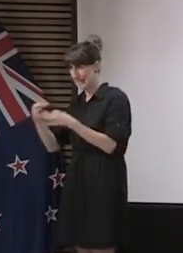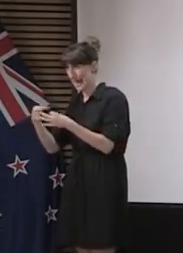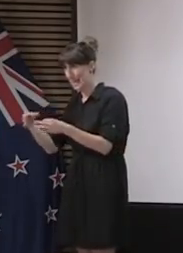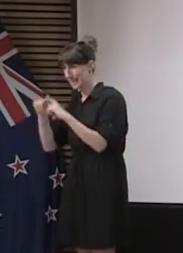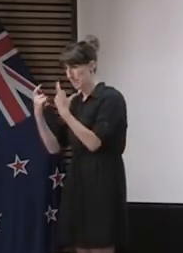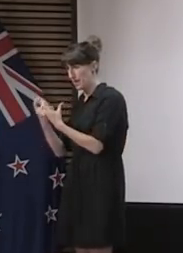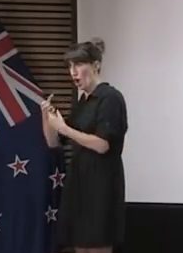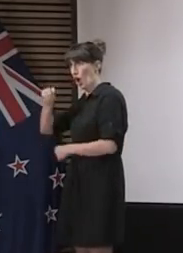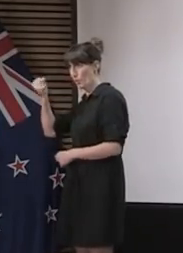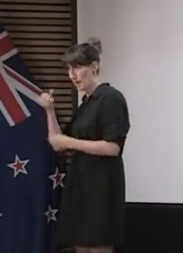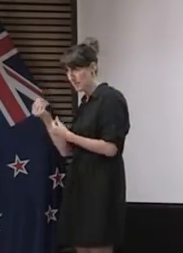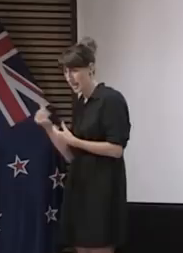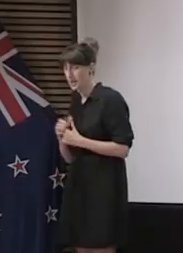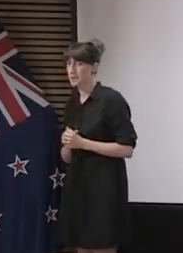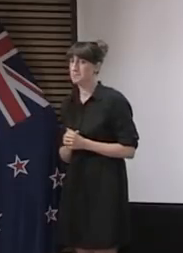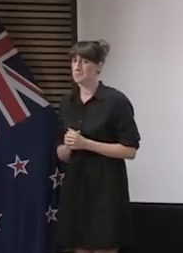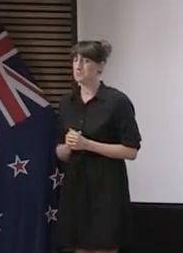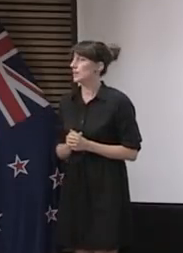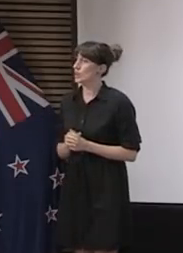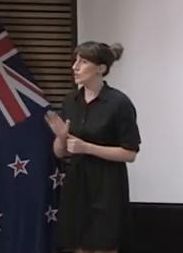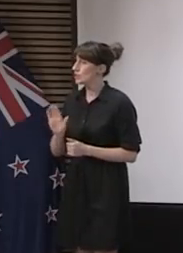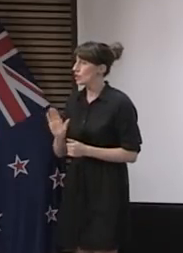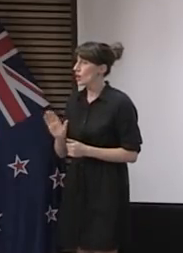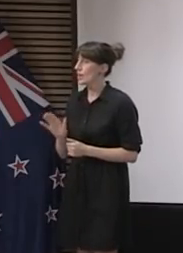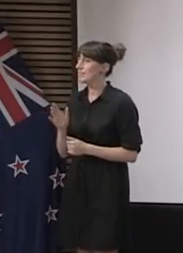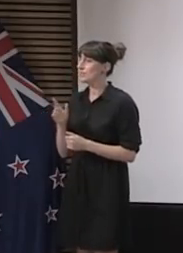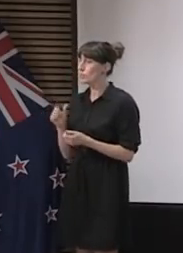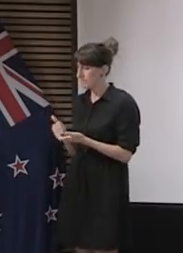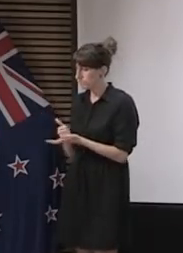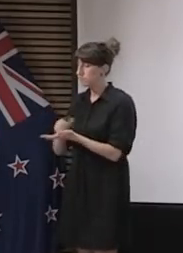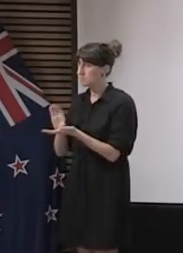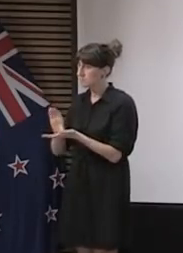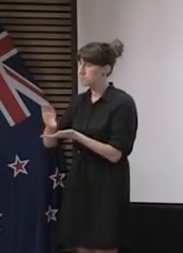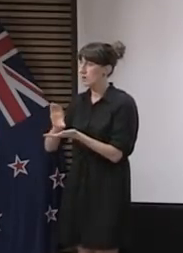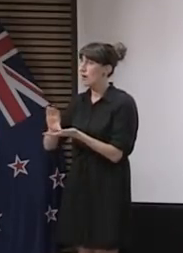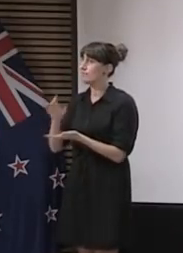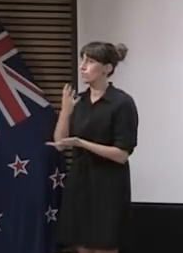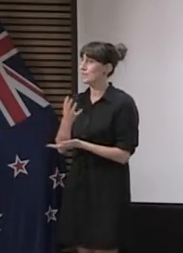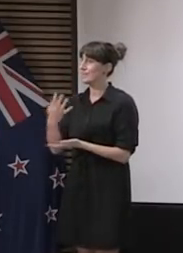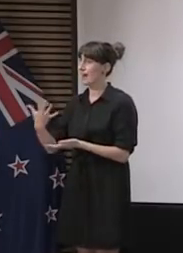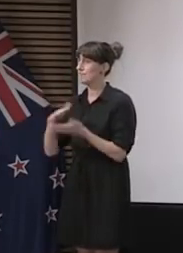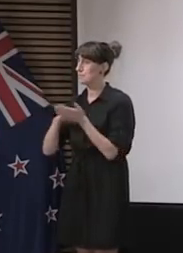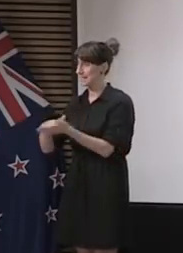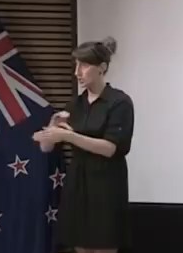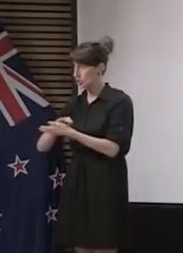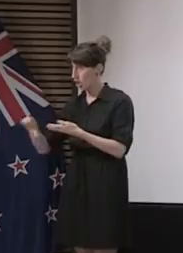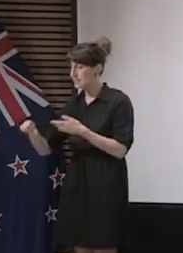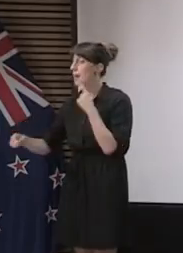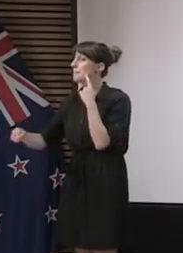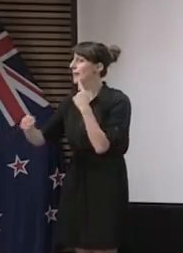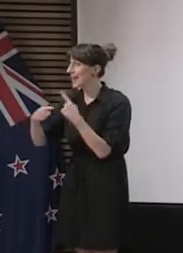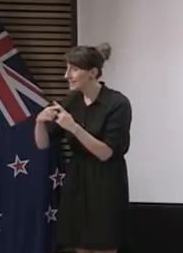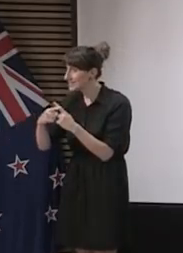That support hastotalled $45 million and thatdoesn't include the access GPshad to the wage subsidy